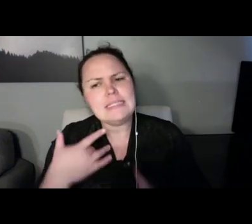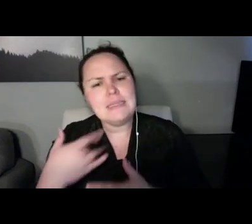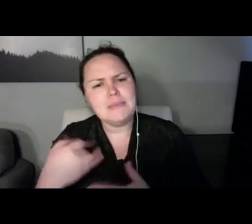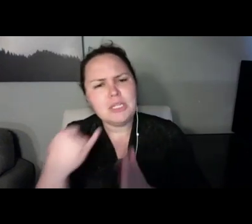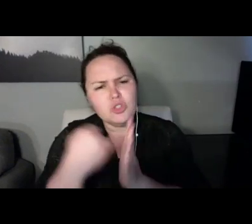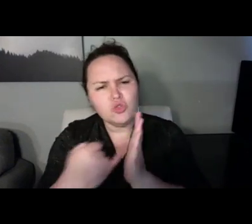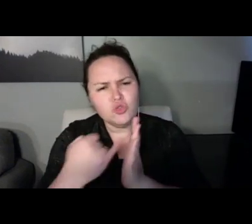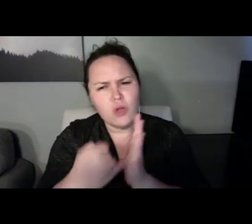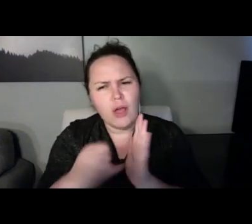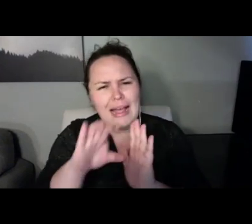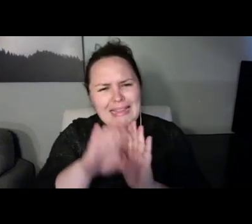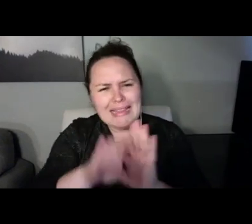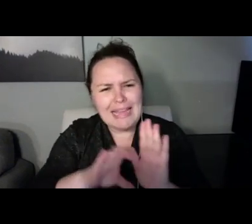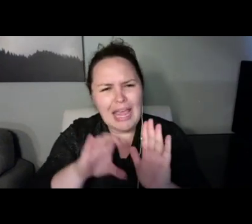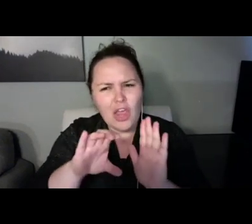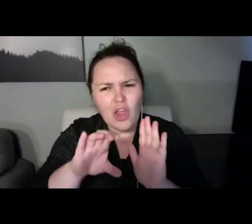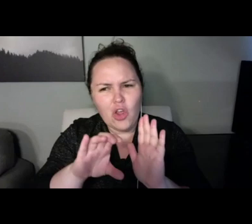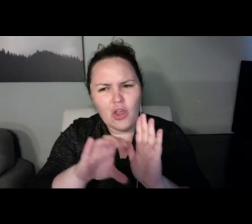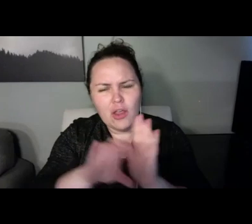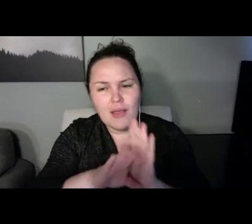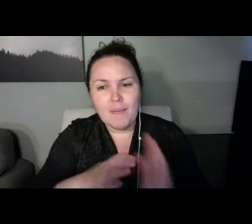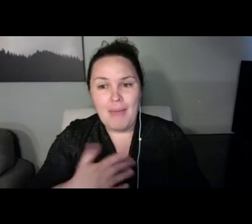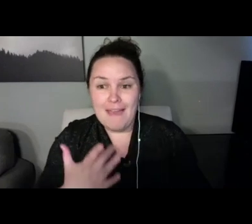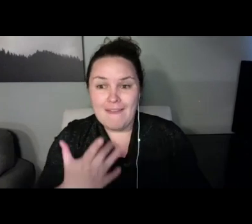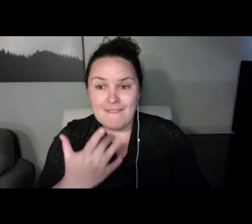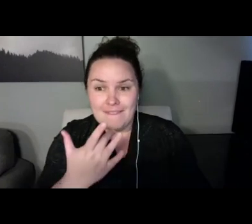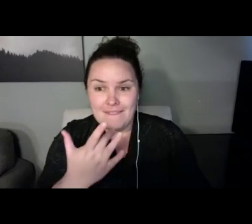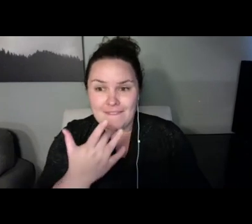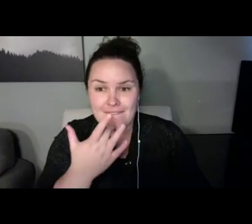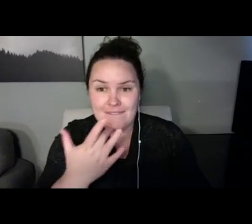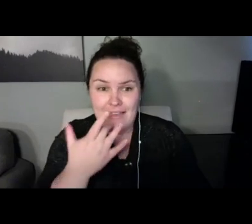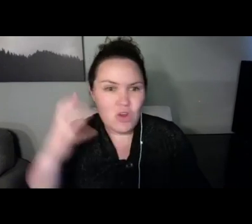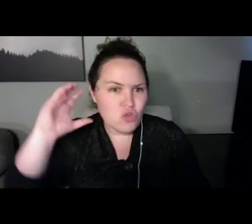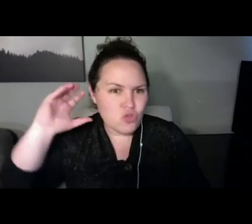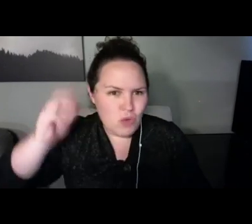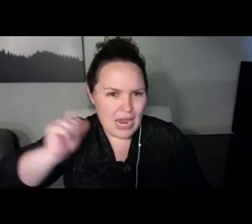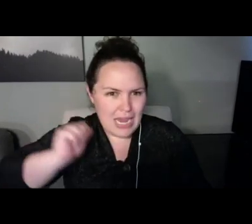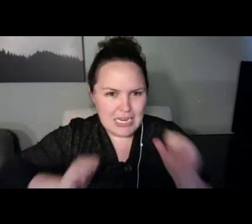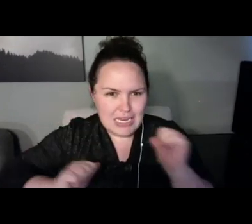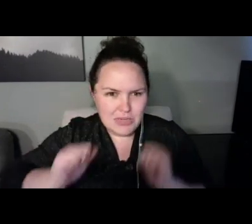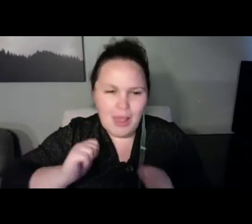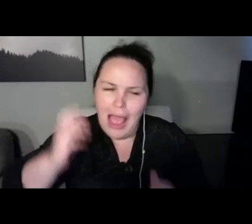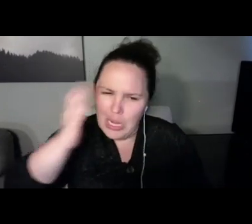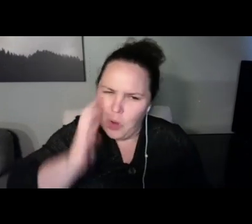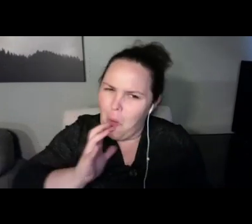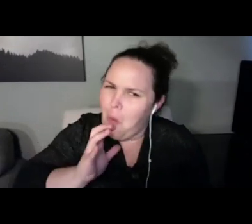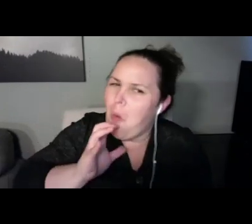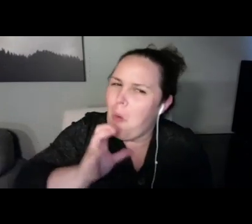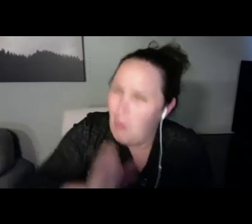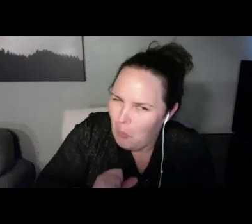from my favorite radio drama. I know it's super old, but I still like them so don’t judge me.